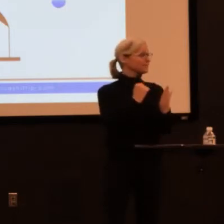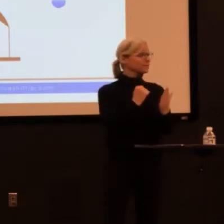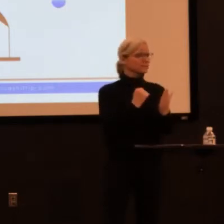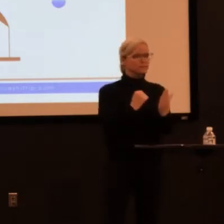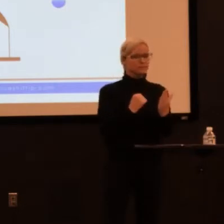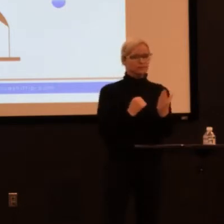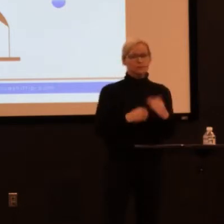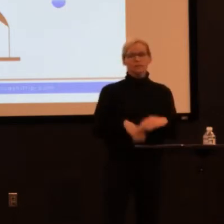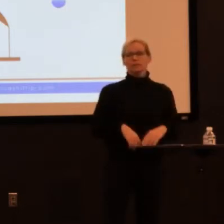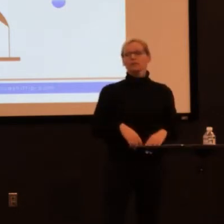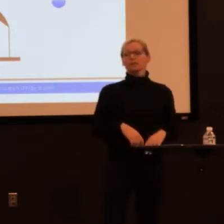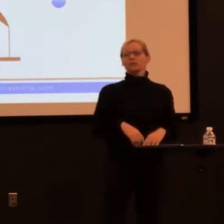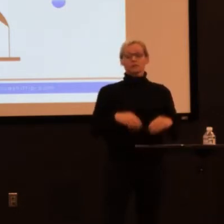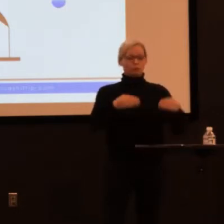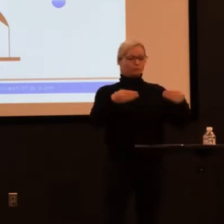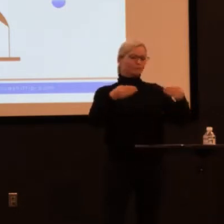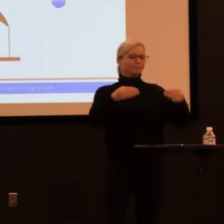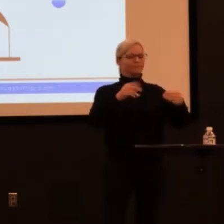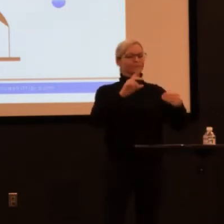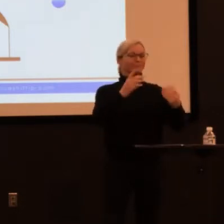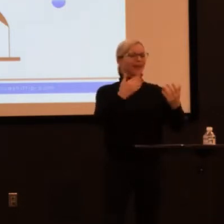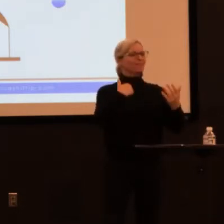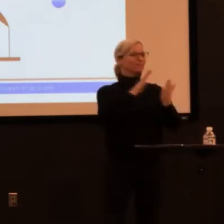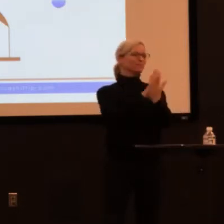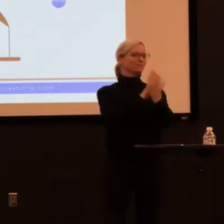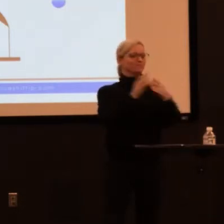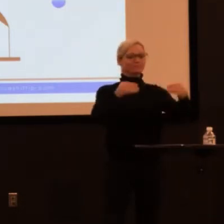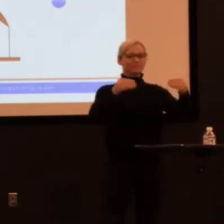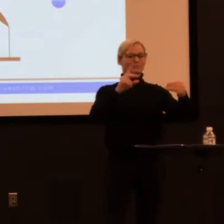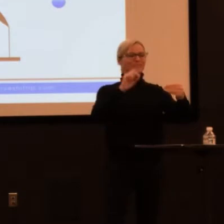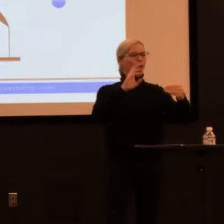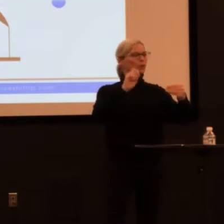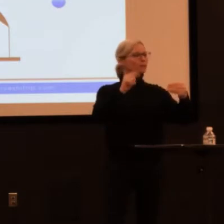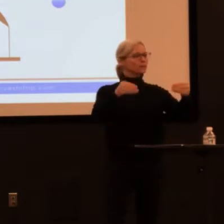that we usually call a patent that describes the invention